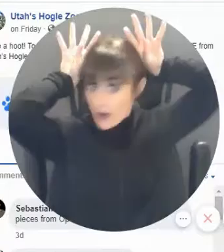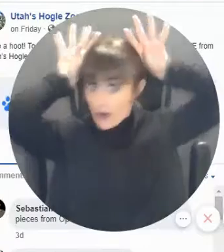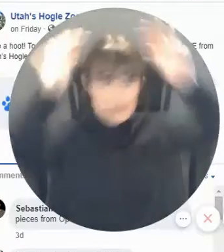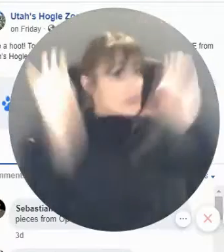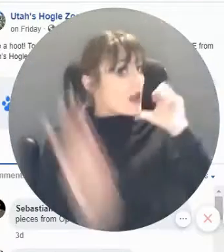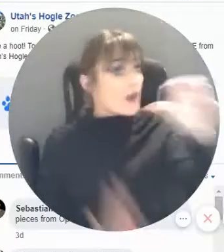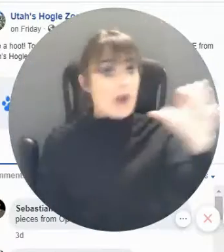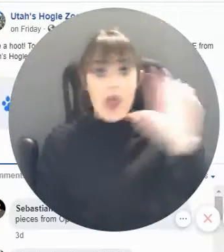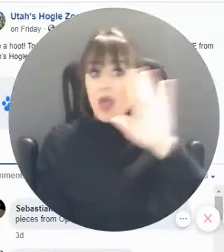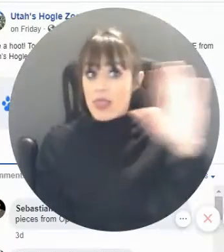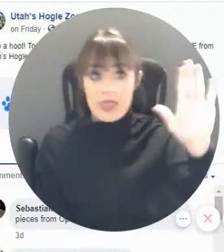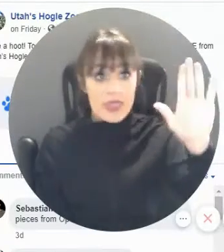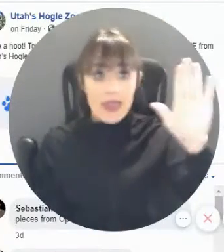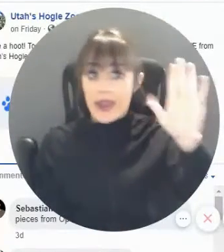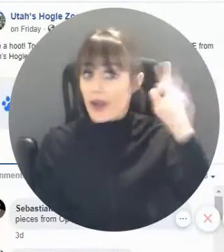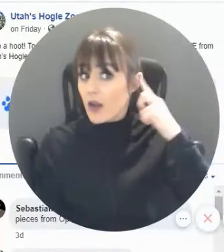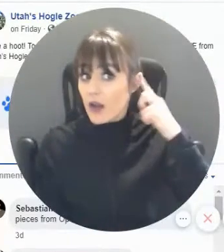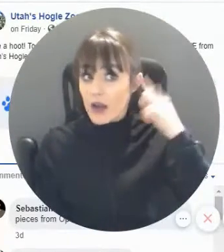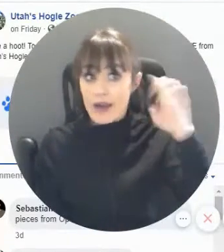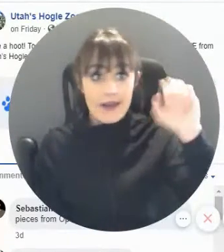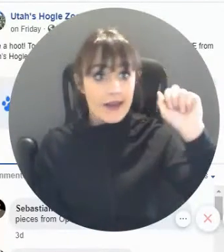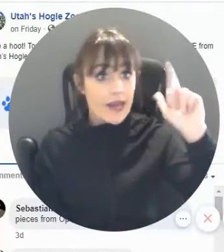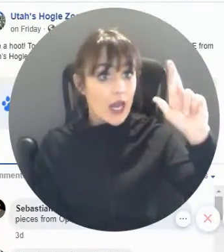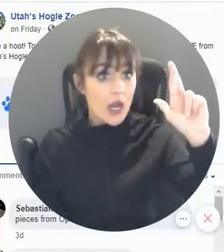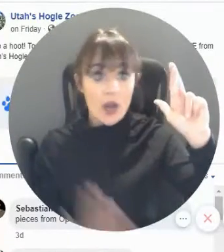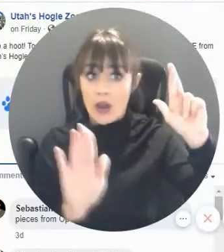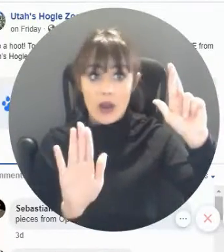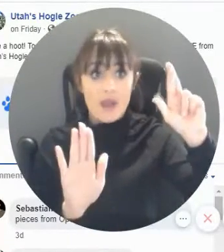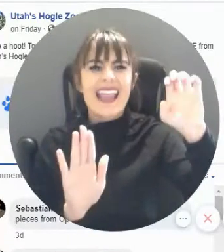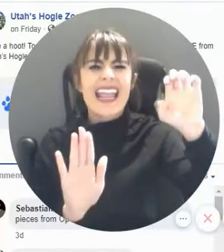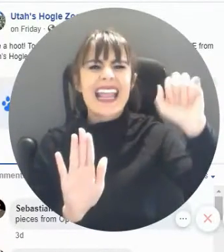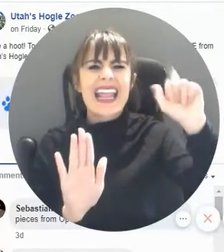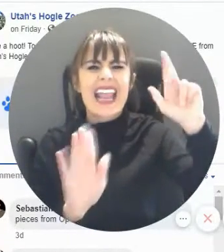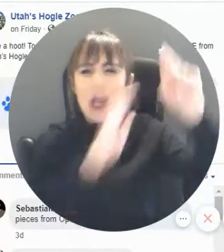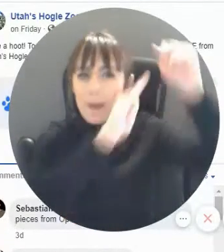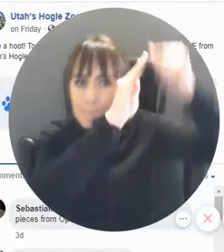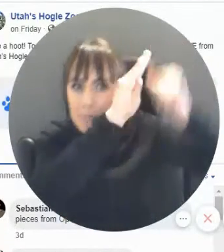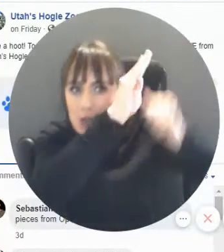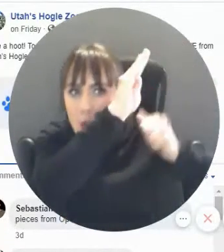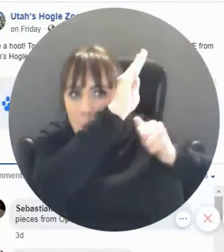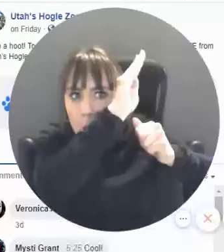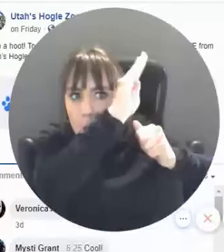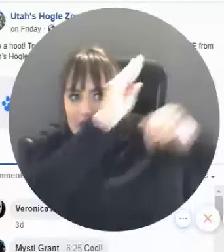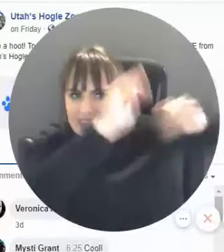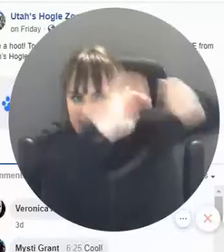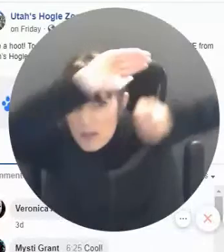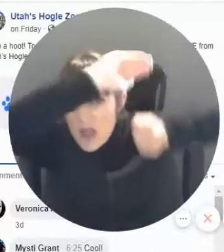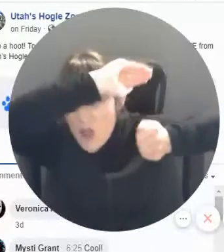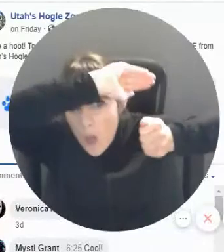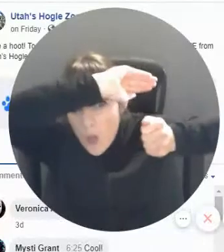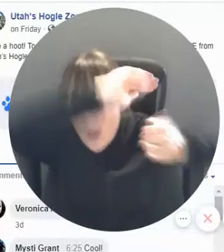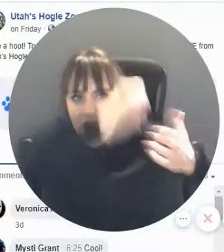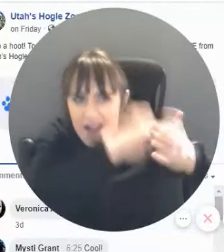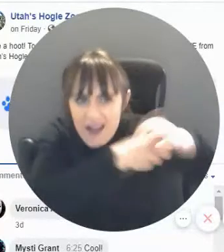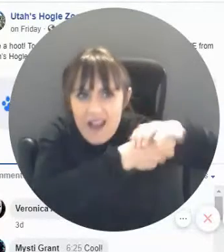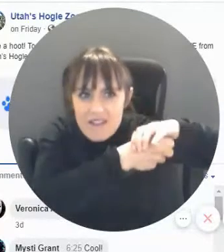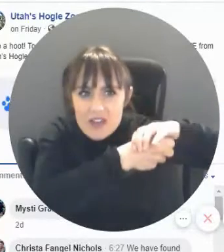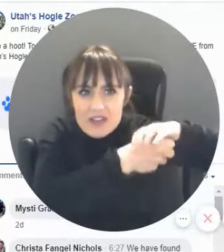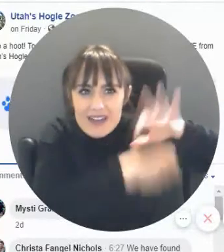They are below those. You just can't see them, they're covered with feathers. Autumn: Exactly, so if I were to blow on those feathers